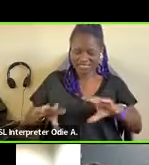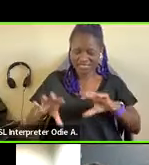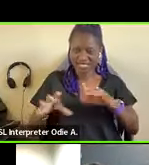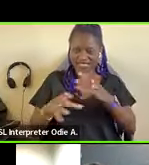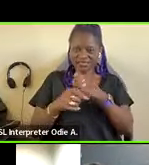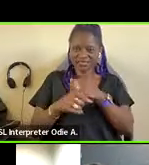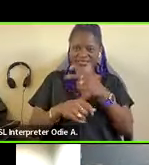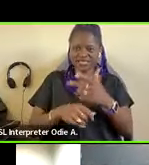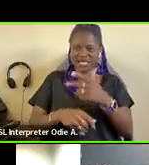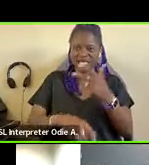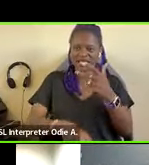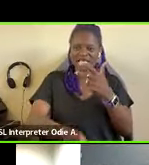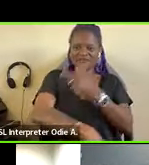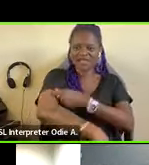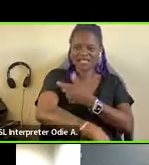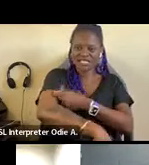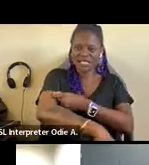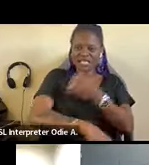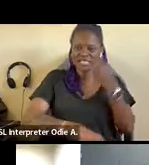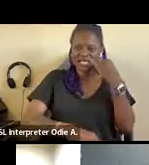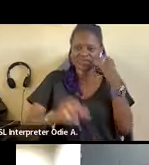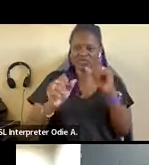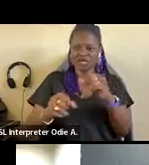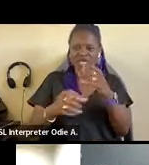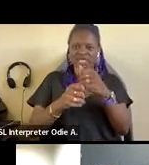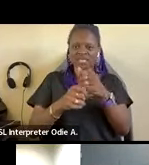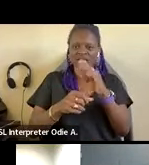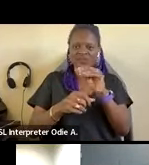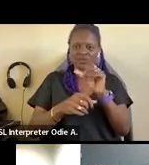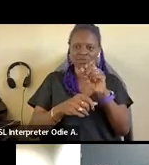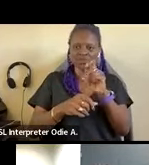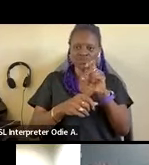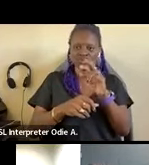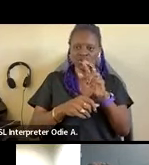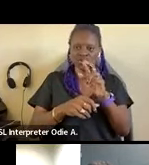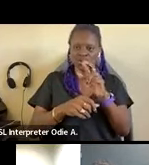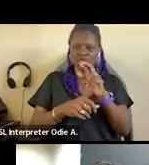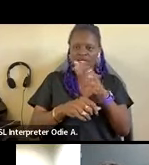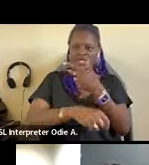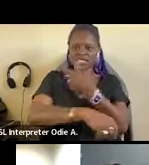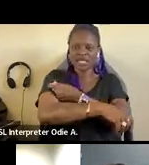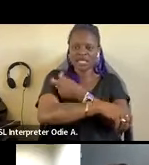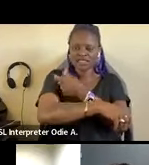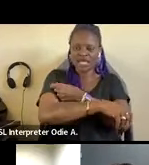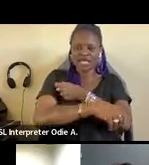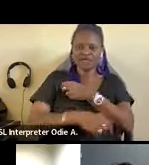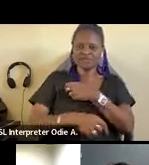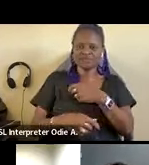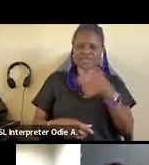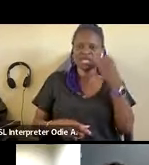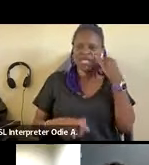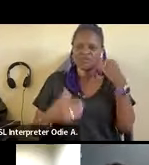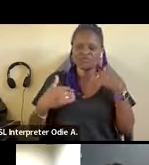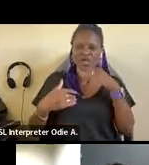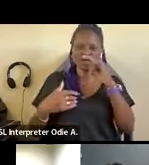And if you're eligible, get your booster shot. If you have children in the under five category, get them vaccinated. It's their turn. Now.